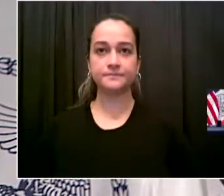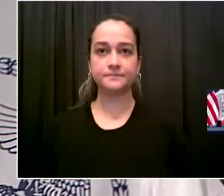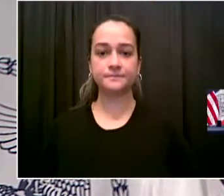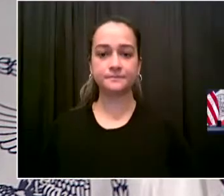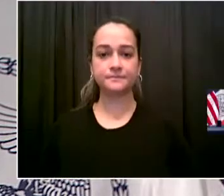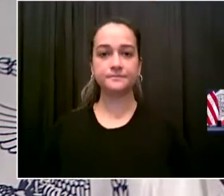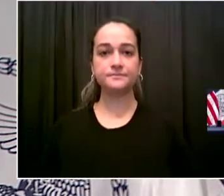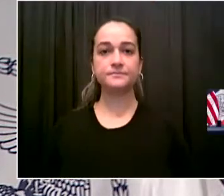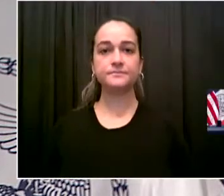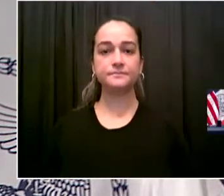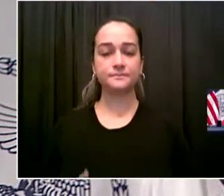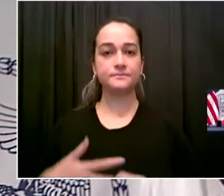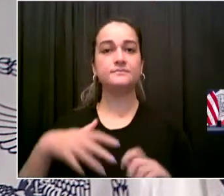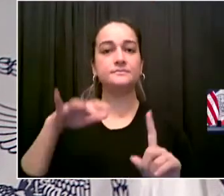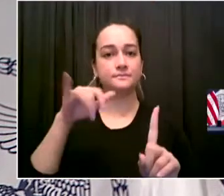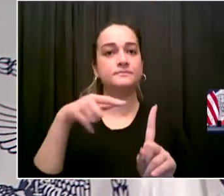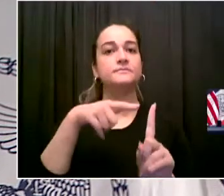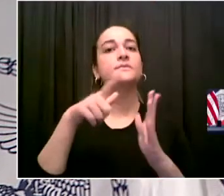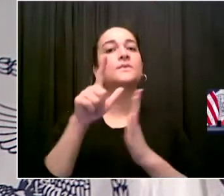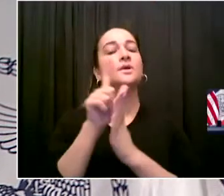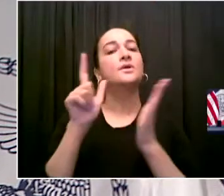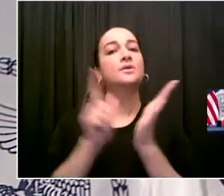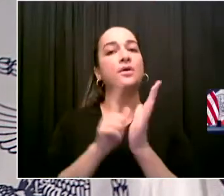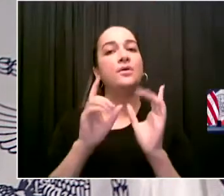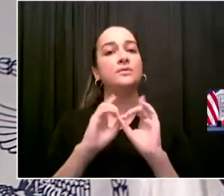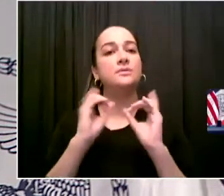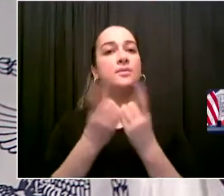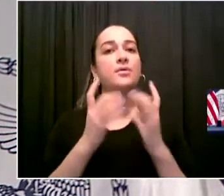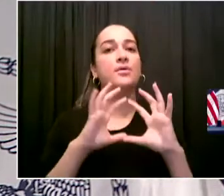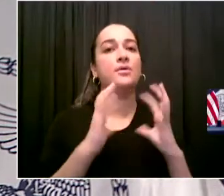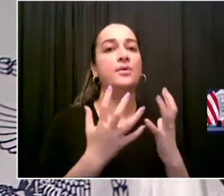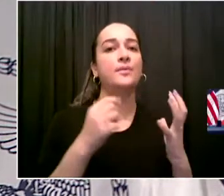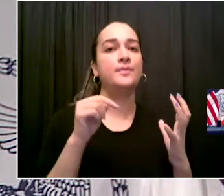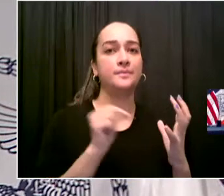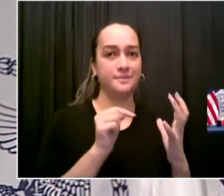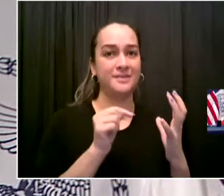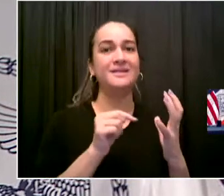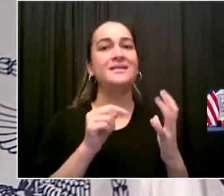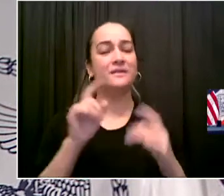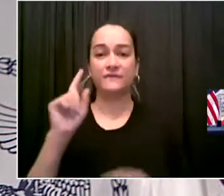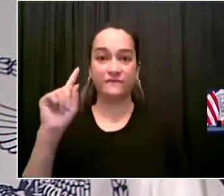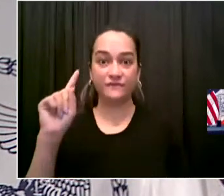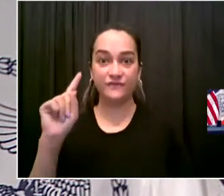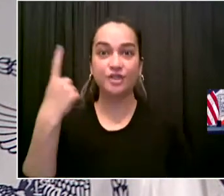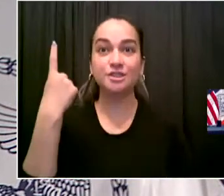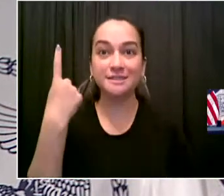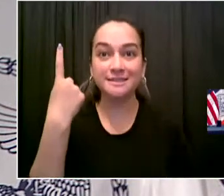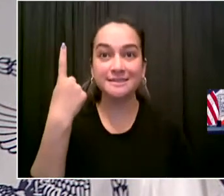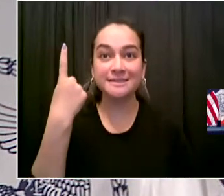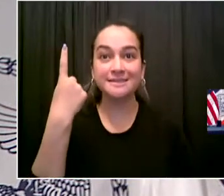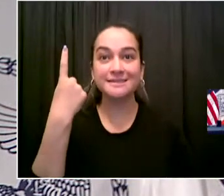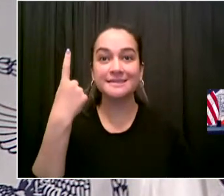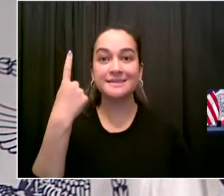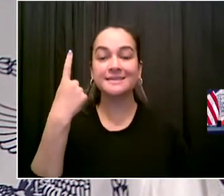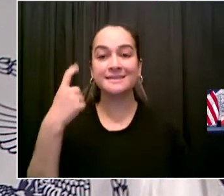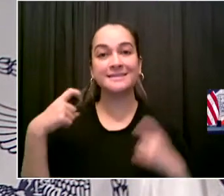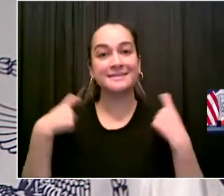EXPERIENCE AND SHE WILL ALSO BE A HISTORY MAKER. SHE WILL BE THE FIRST WOMAN TO LEAD OUR LAW DEPARTMENT.